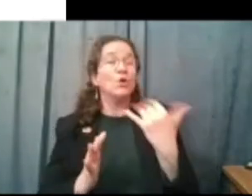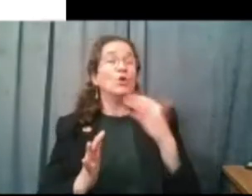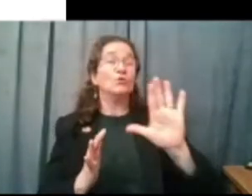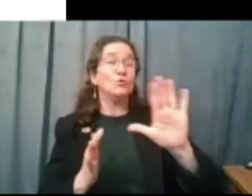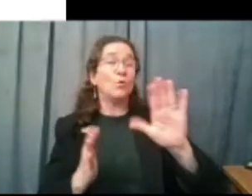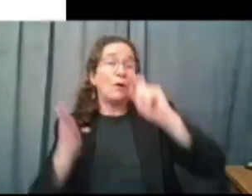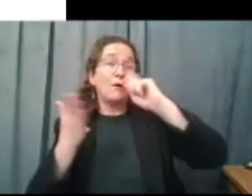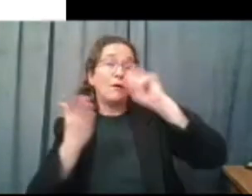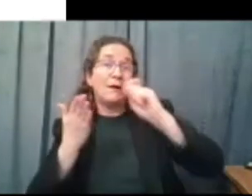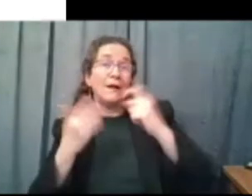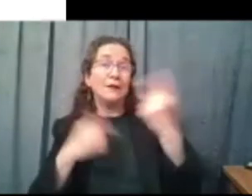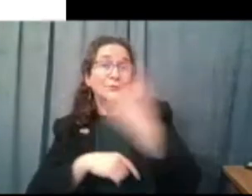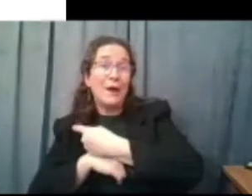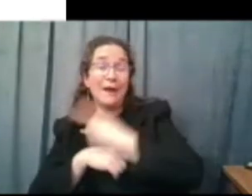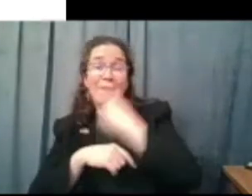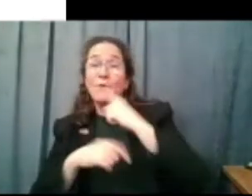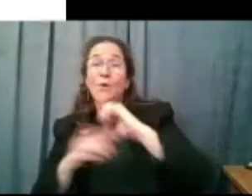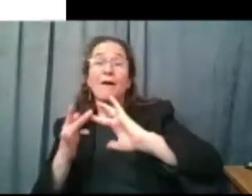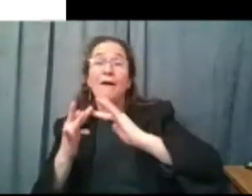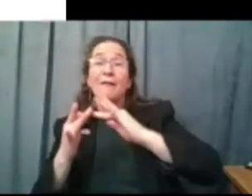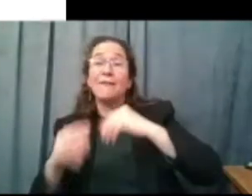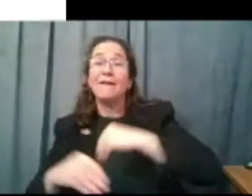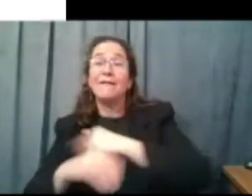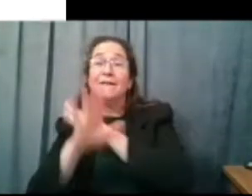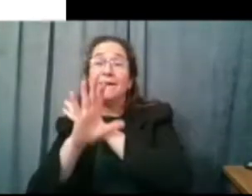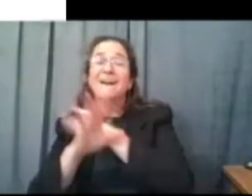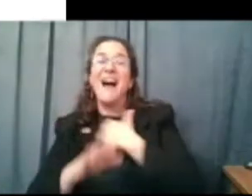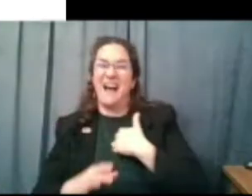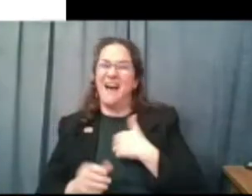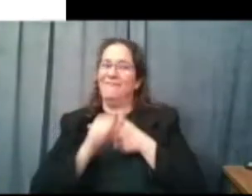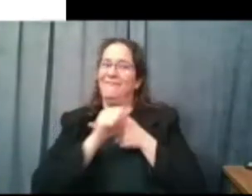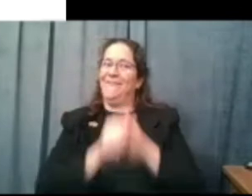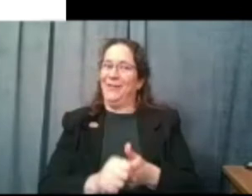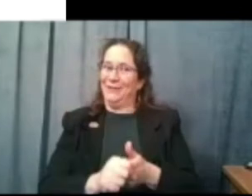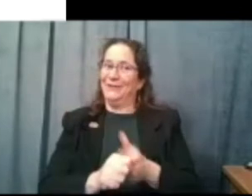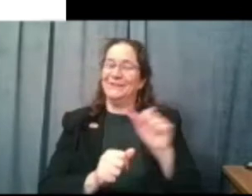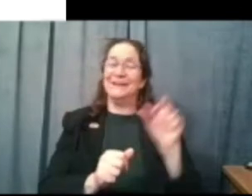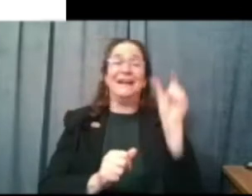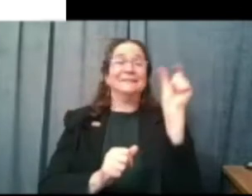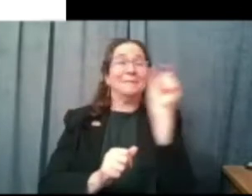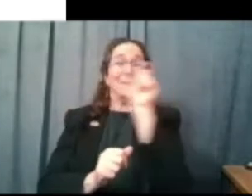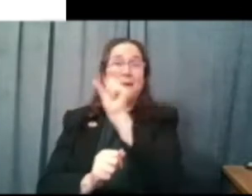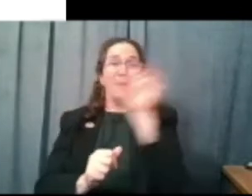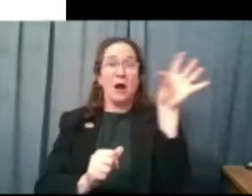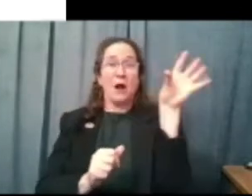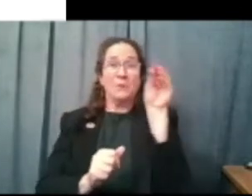Make sure I closed all my tabs and turned off my computer. So thank you, Ron. So.